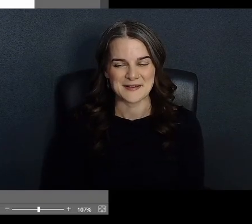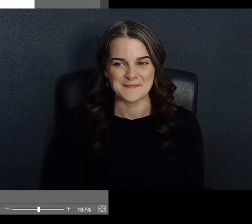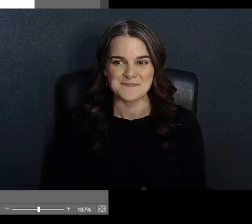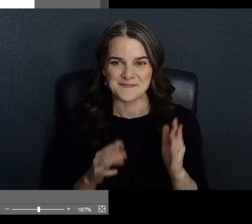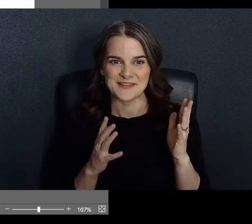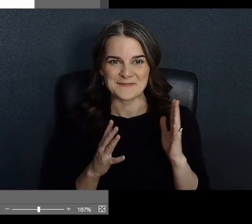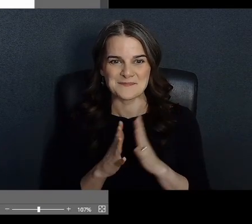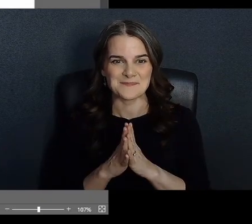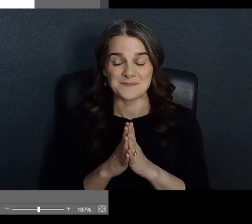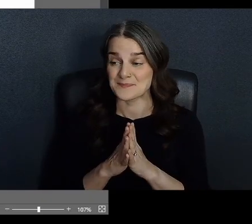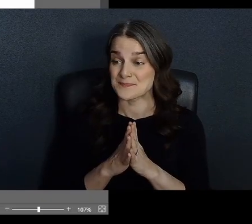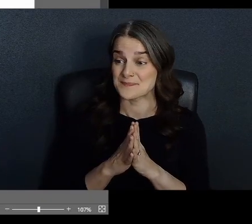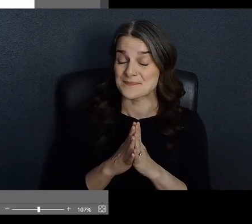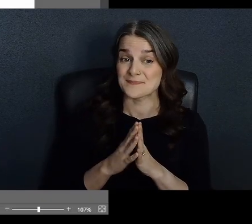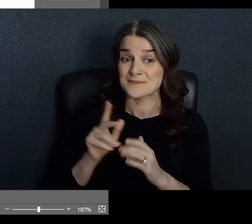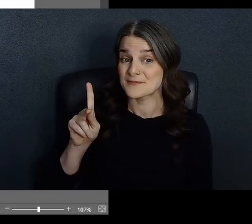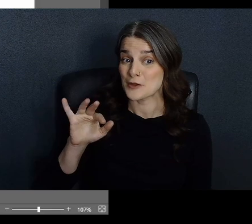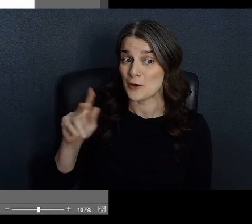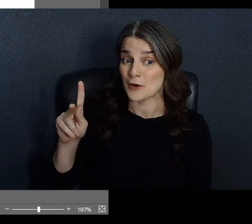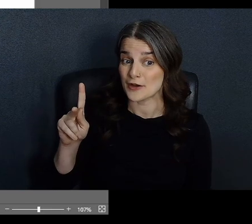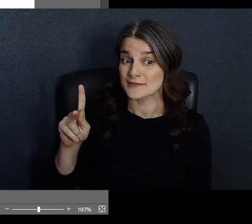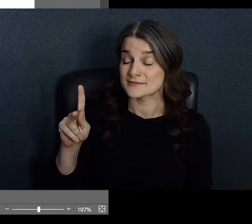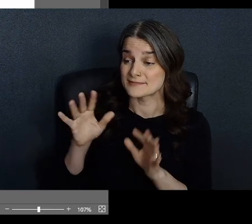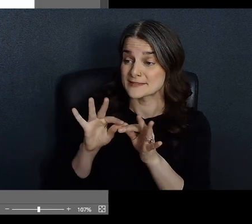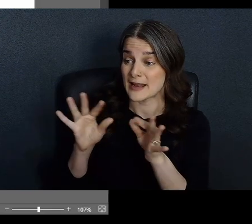Looks good. We're seeing it. Thank you. OK, good.